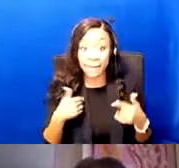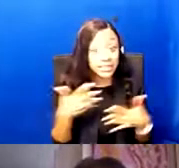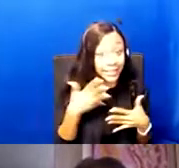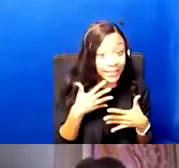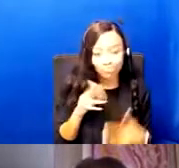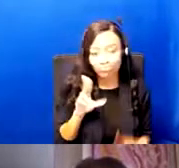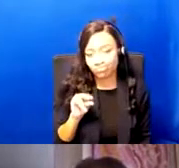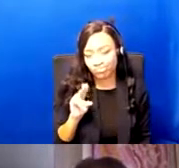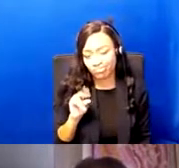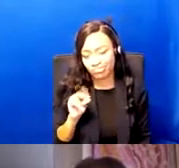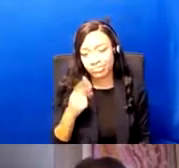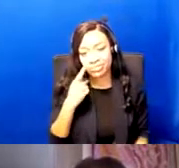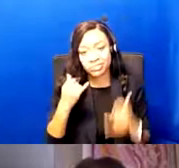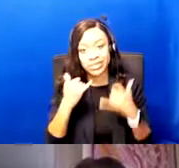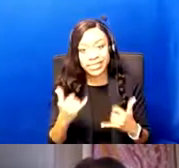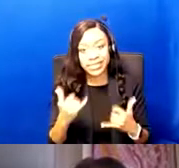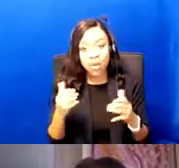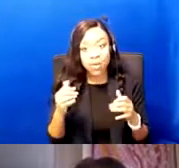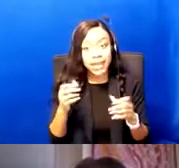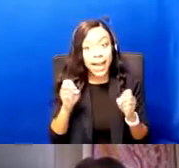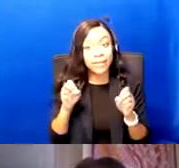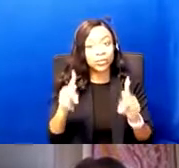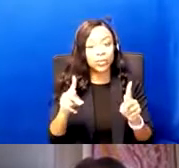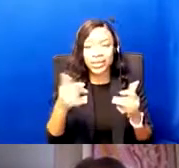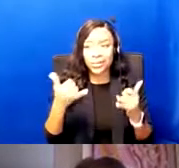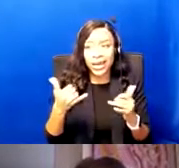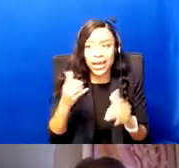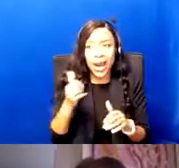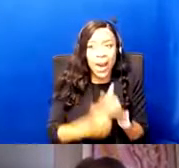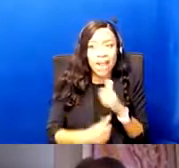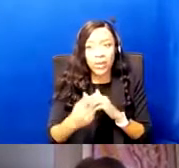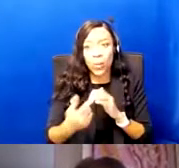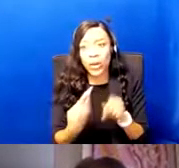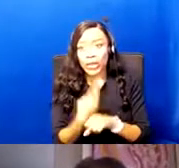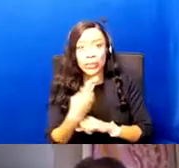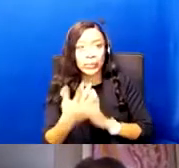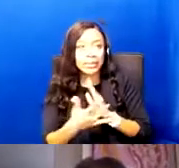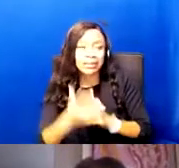this is a technology that lots of people are using every day. And it feels like actually an opportunity to connect